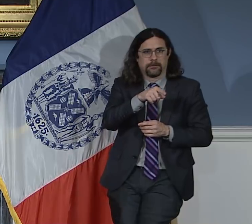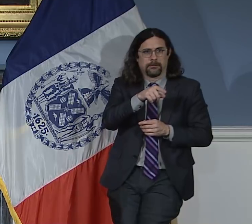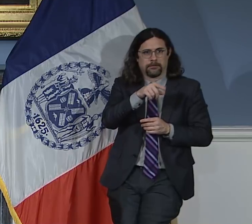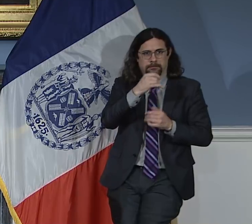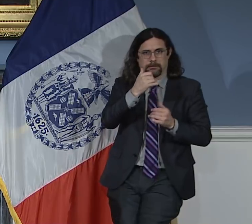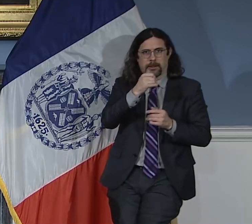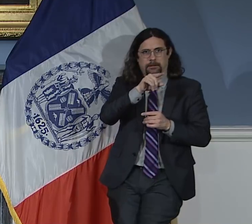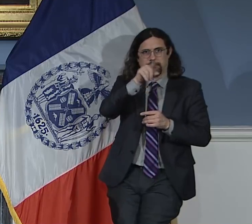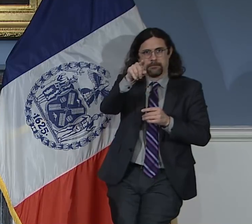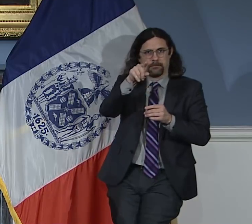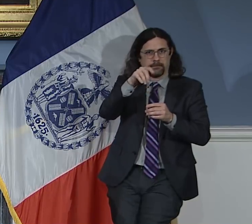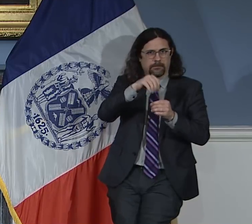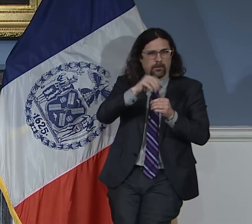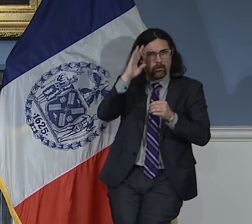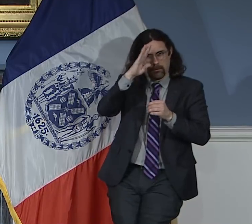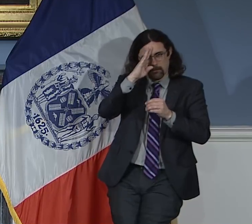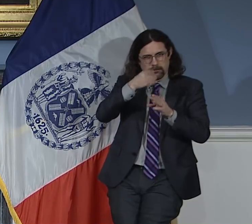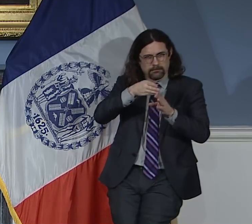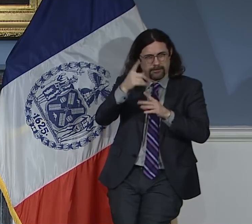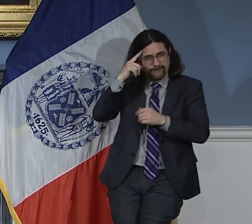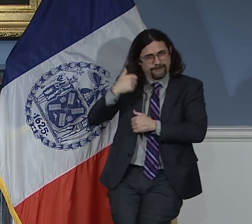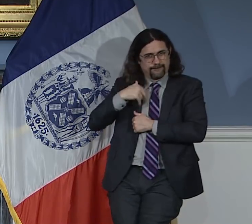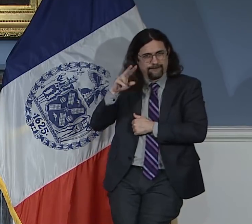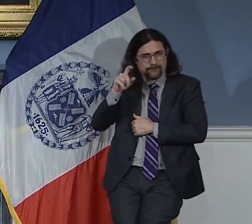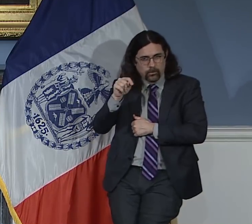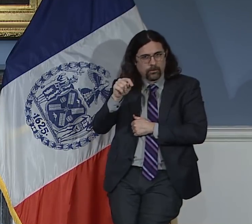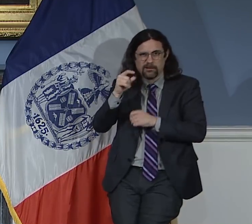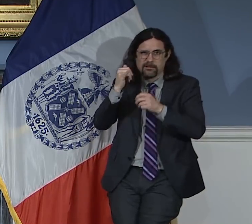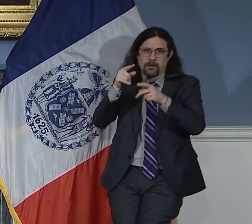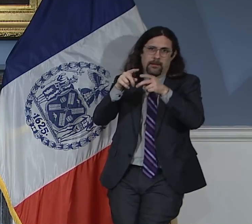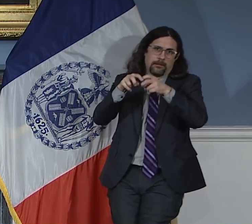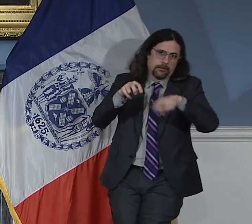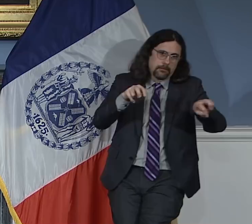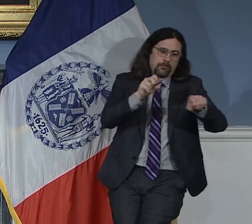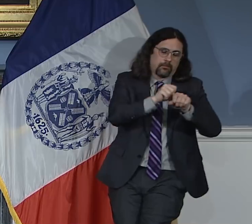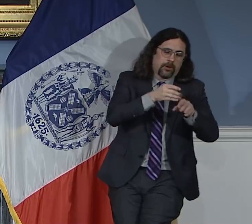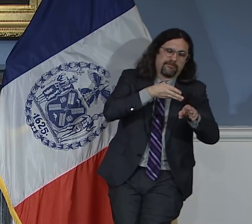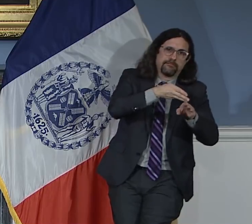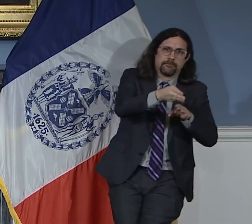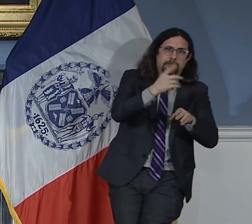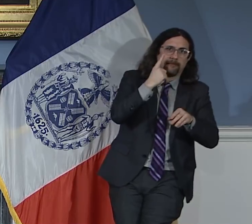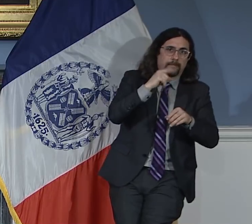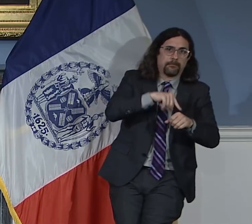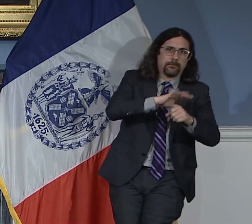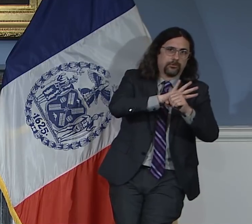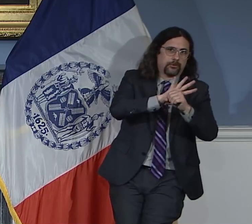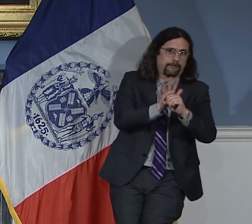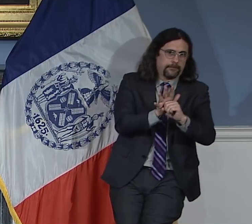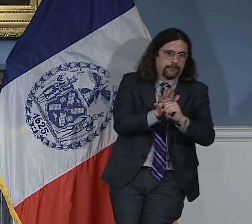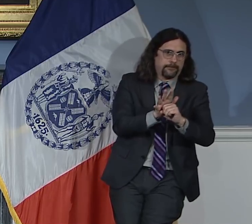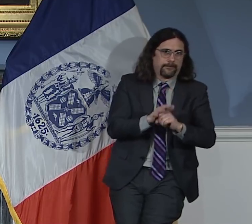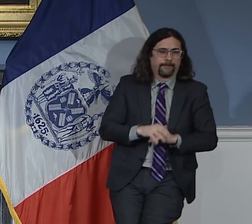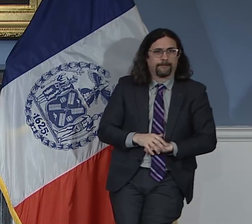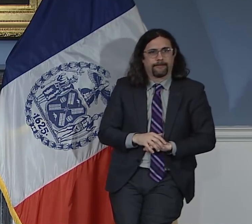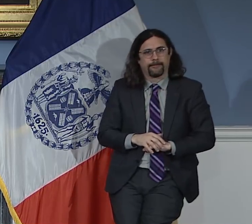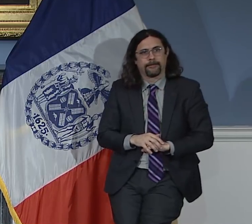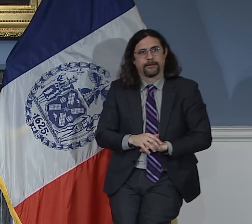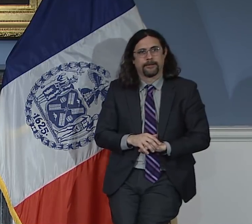CAUSE OF FIGHTING THE CORONAVIRUS. WE KNOW FOR A FACT THAT OUR VETERANS ADMINISTRATION ACFITLIIES HAVE